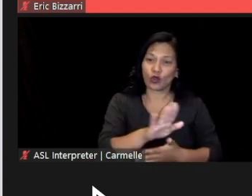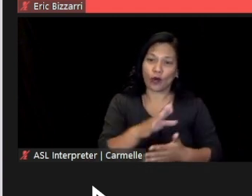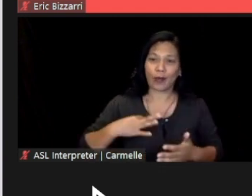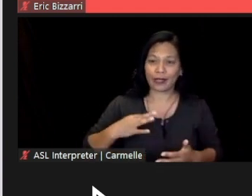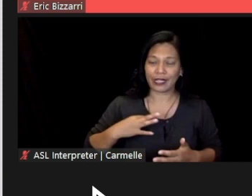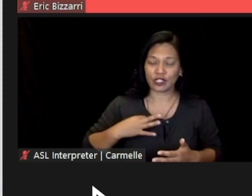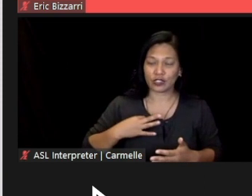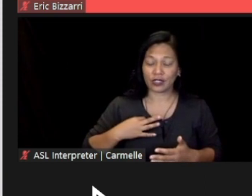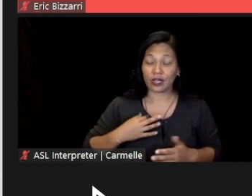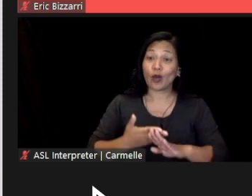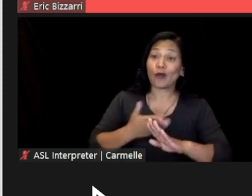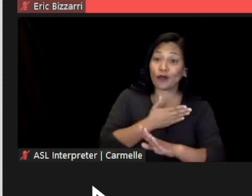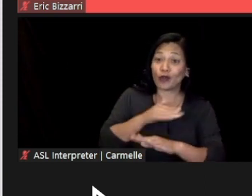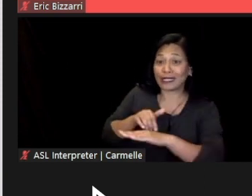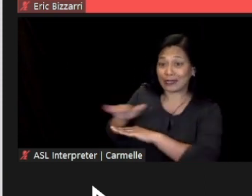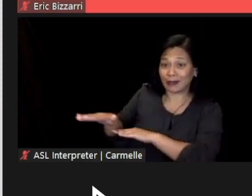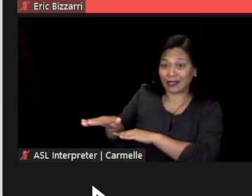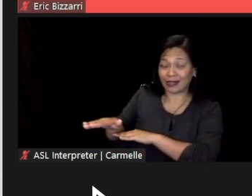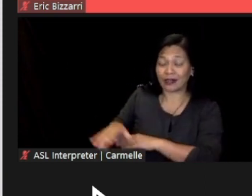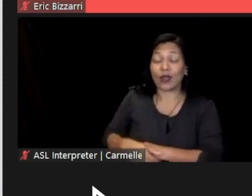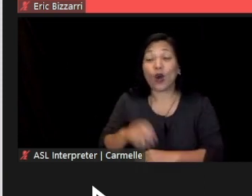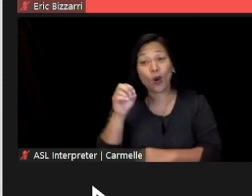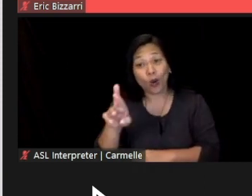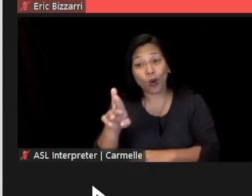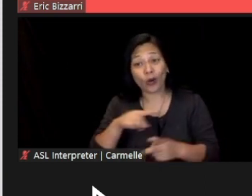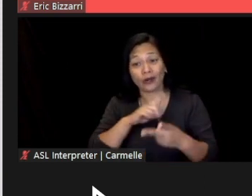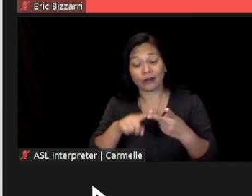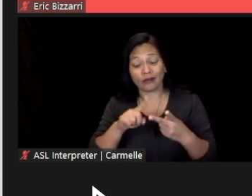and feedback in advance or hire someone that knows how to do that.